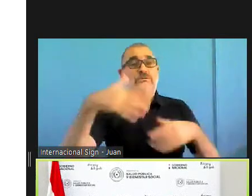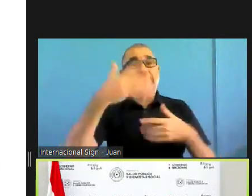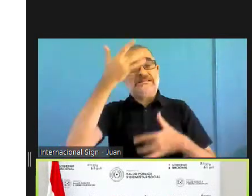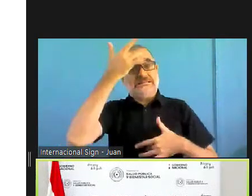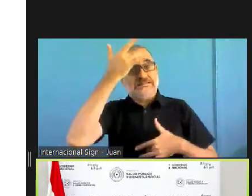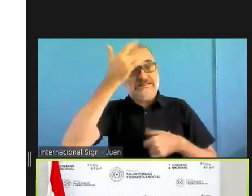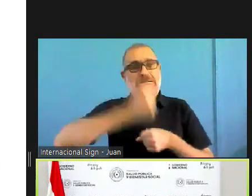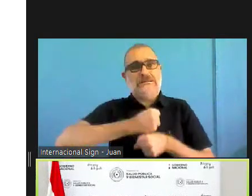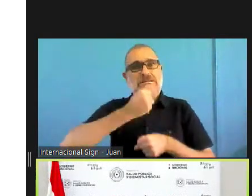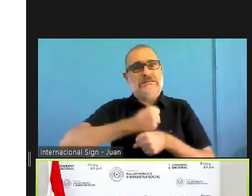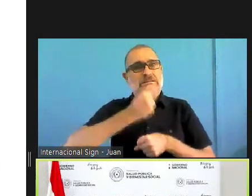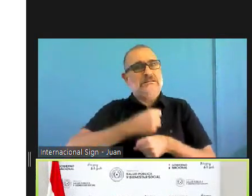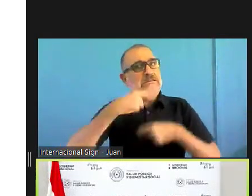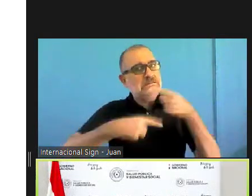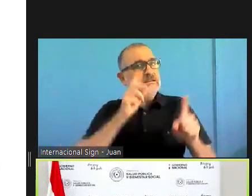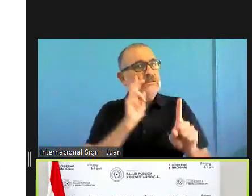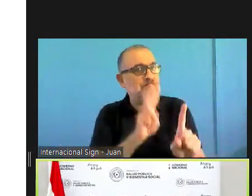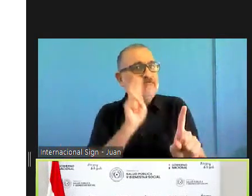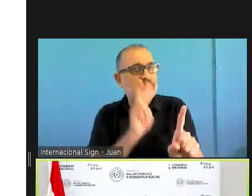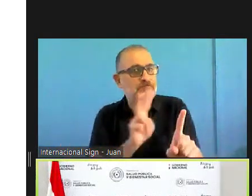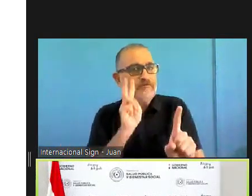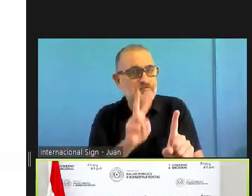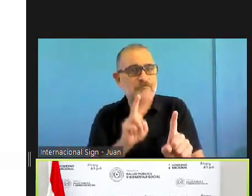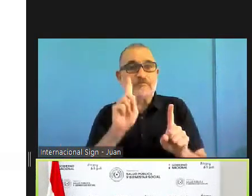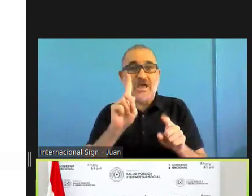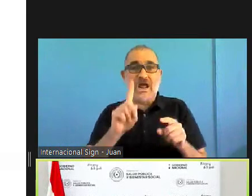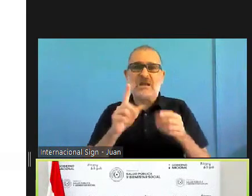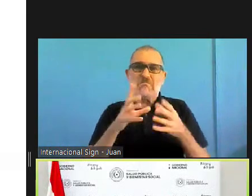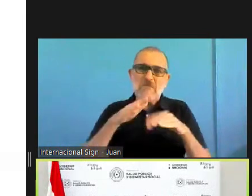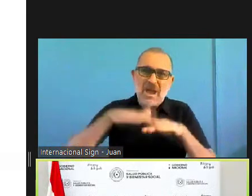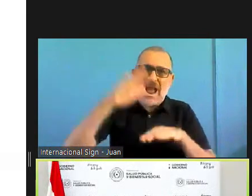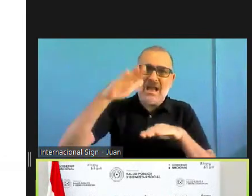So this was a shock that we all experienced early on.